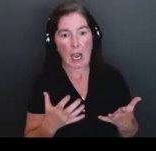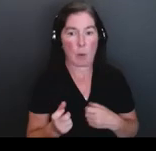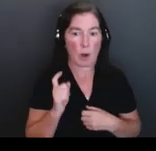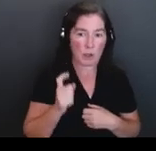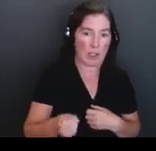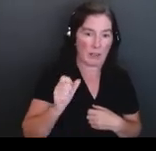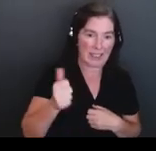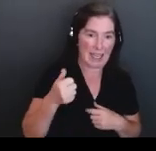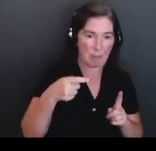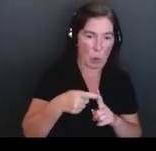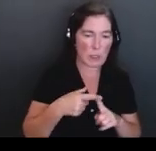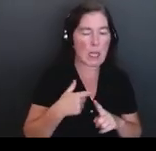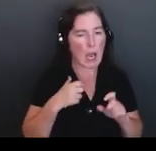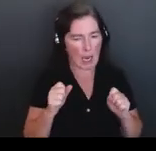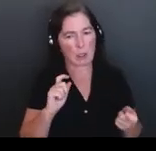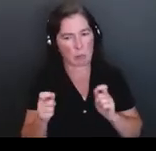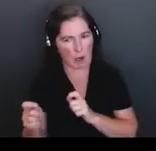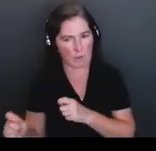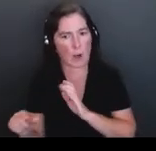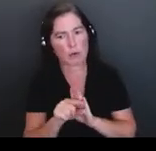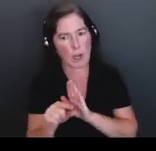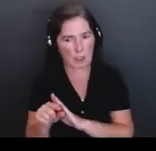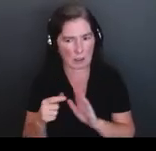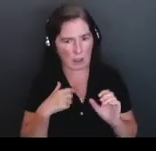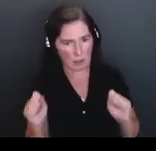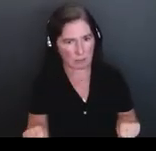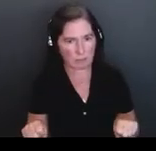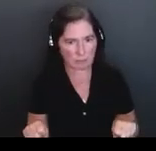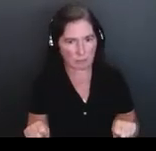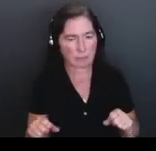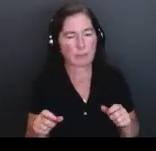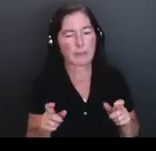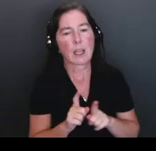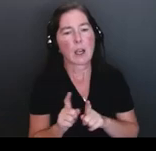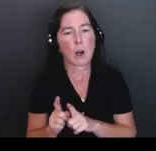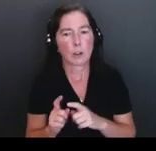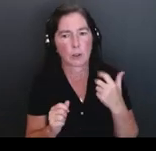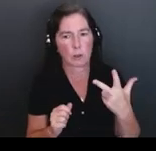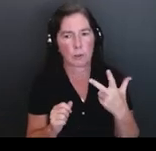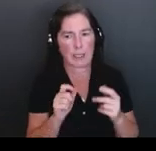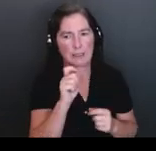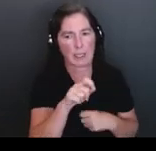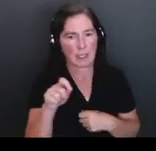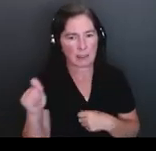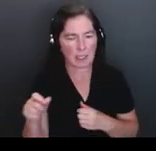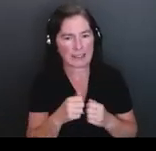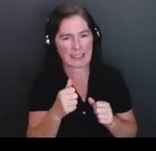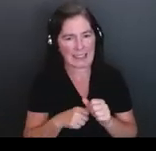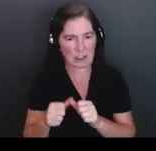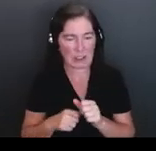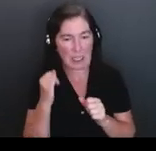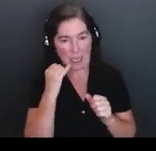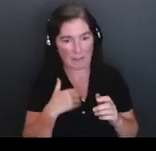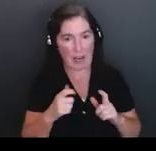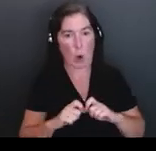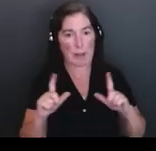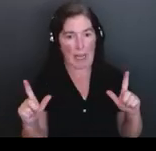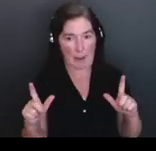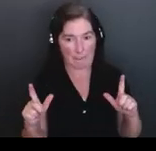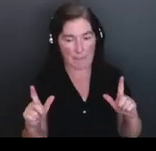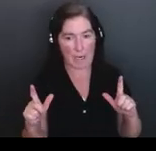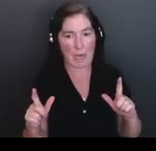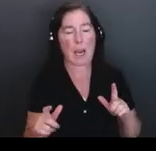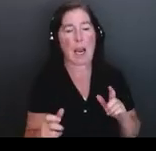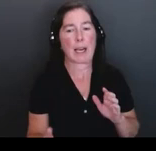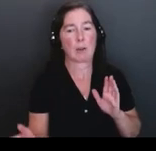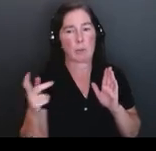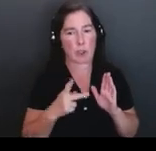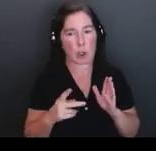say turned in. I can also edit the pounce, so I could just go in and type in so this Week 2 quiz, it's not due until tomorrow.